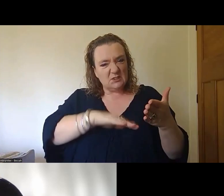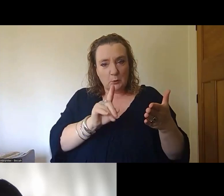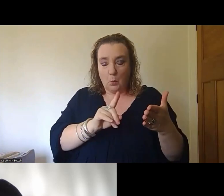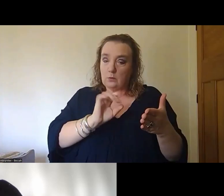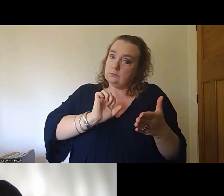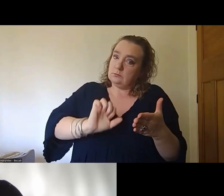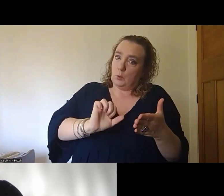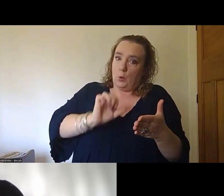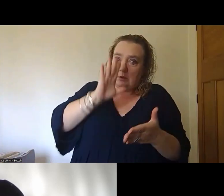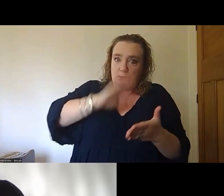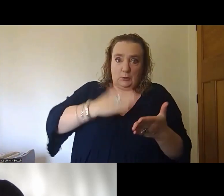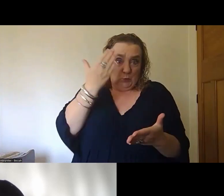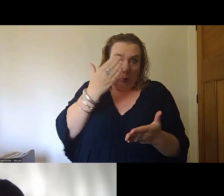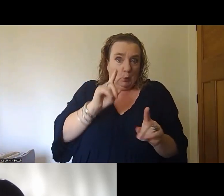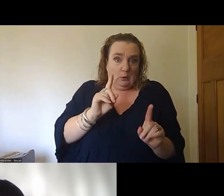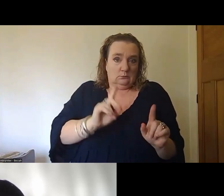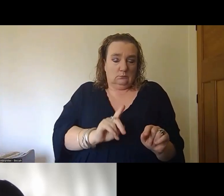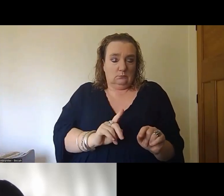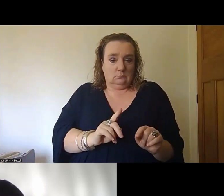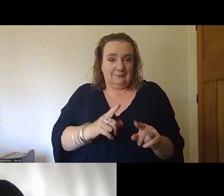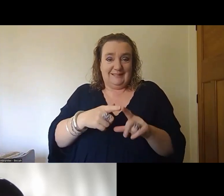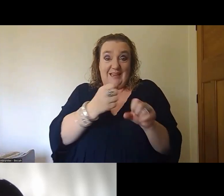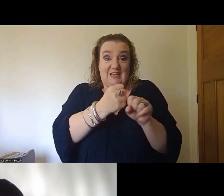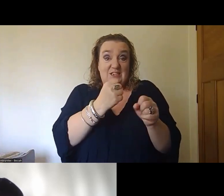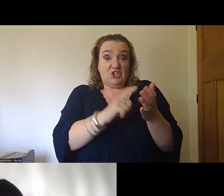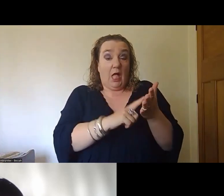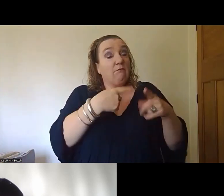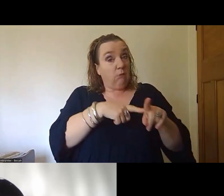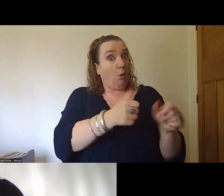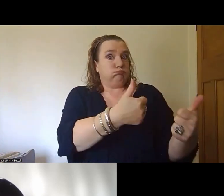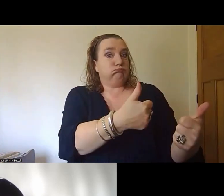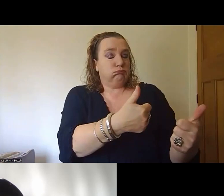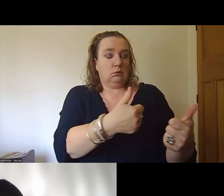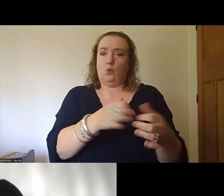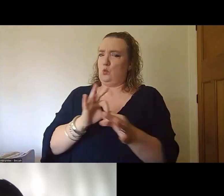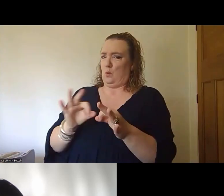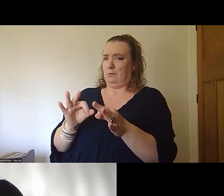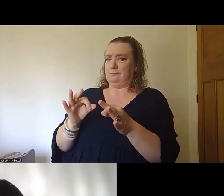You know, what was EGL aligned? What was not EGL aligned, you know,